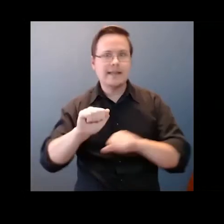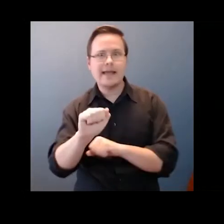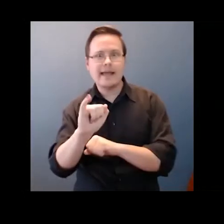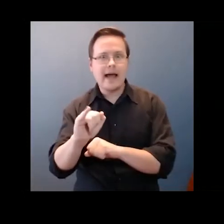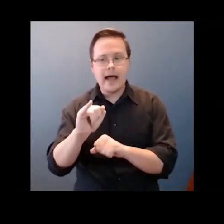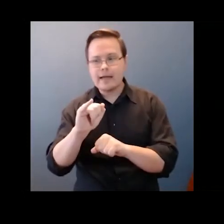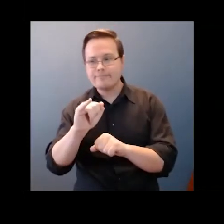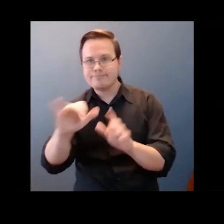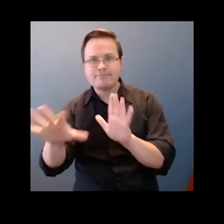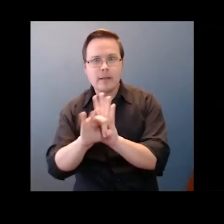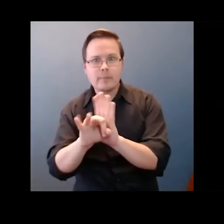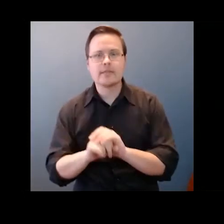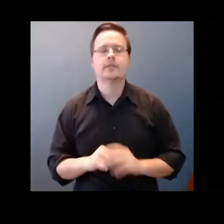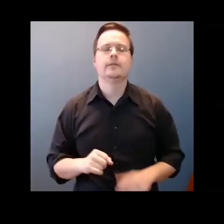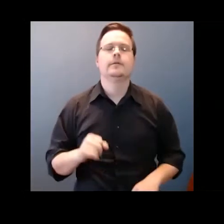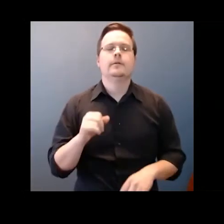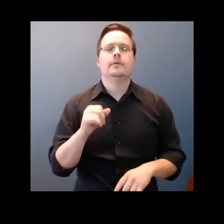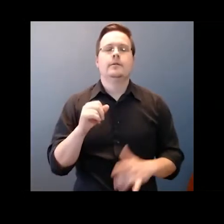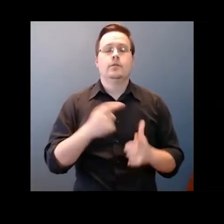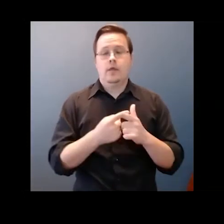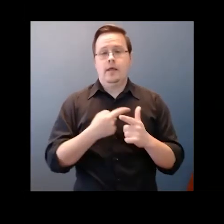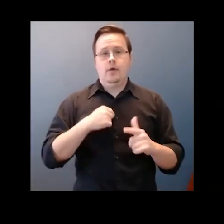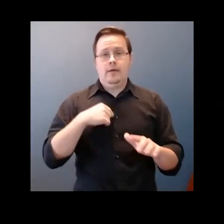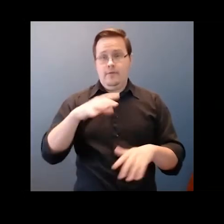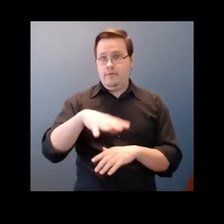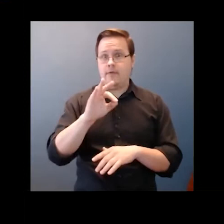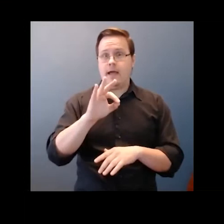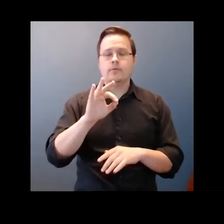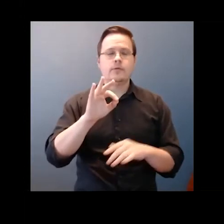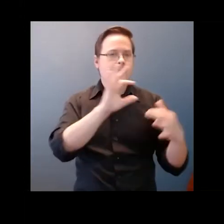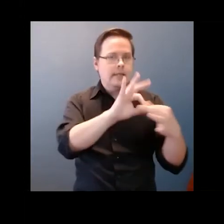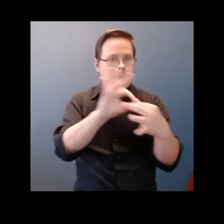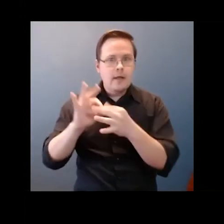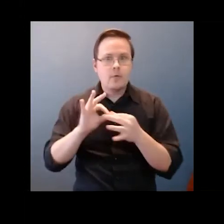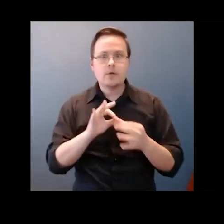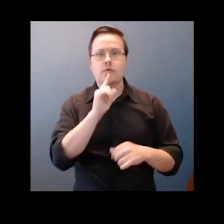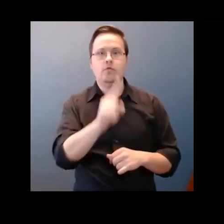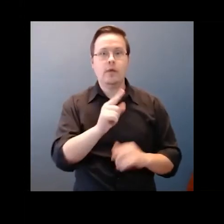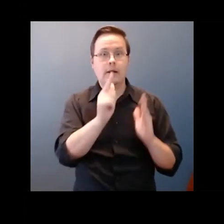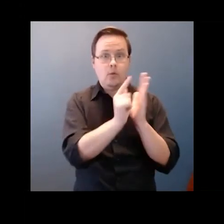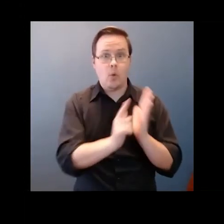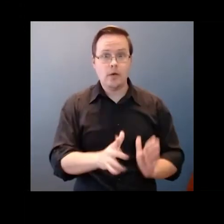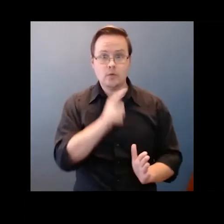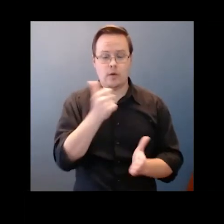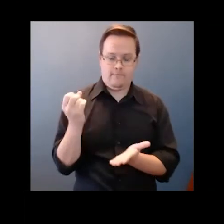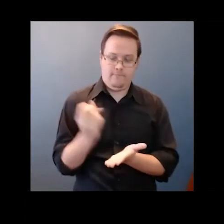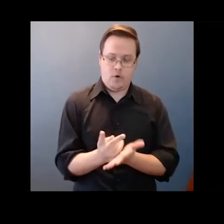And then we went and found networks are actual lawyers to affirm that like this reading of the contract is real.